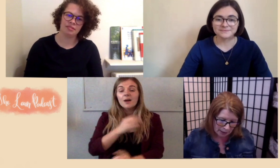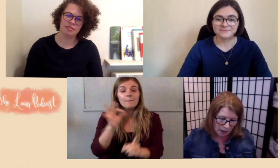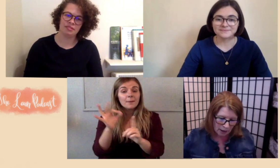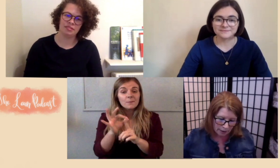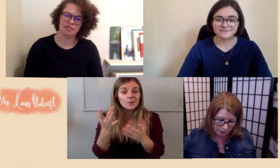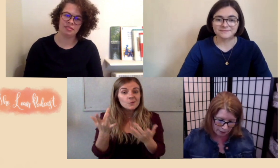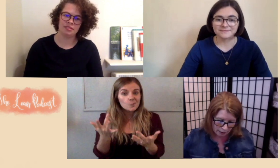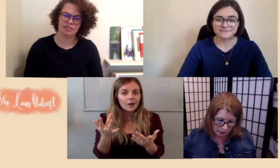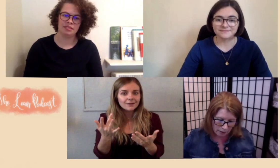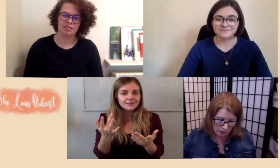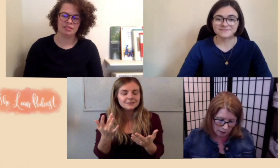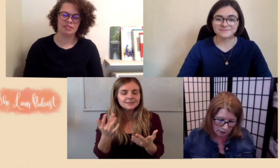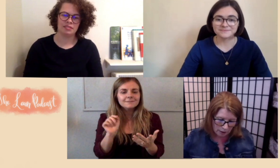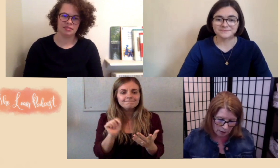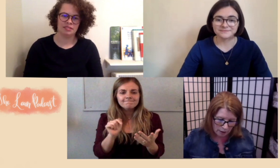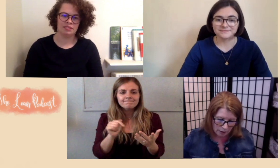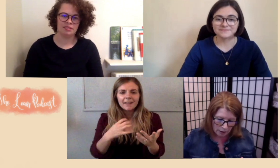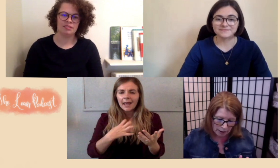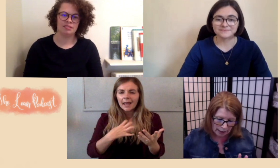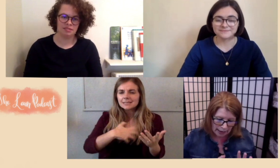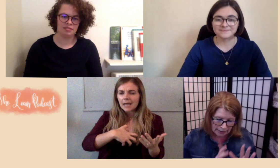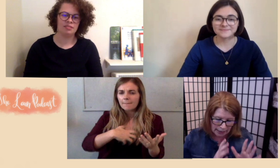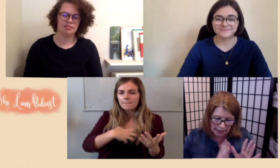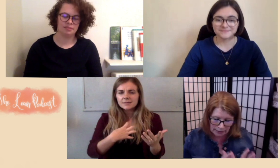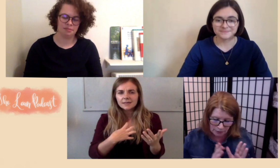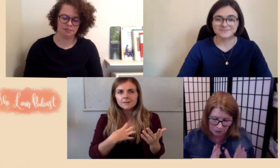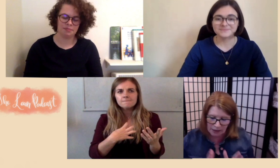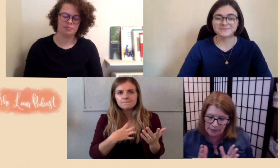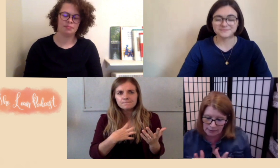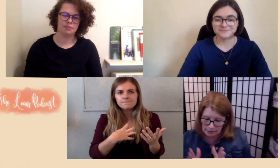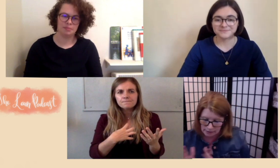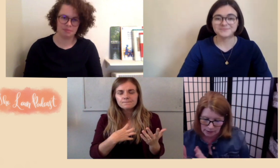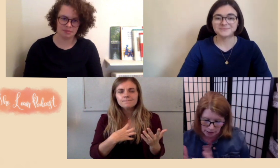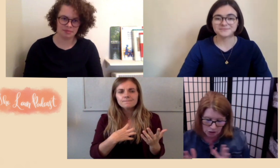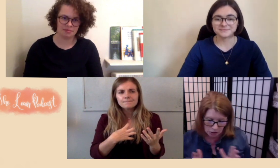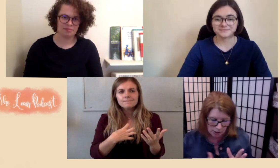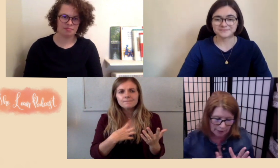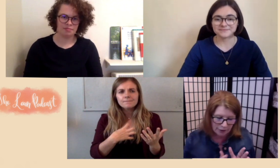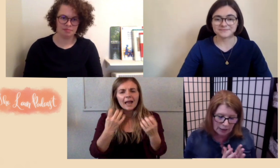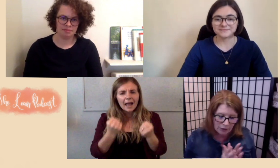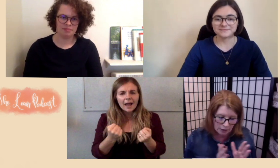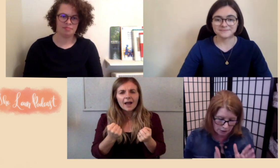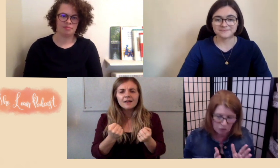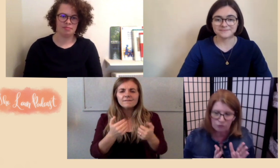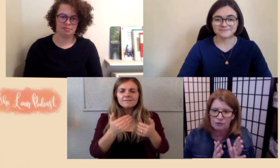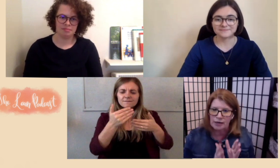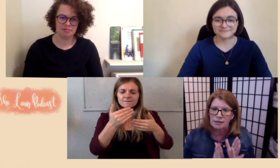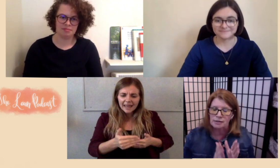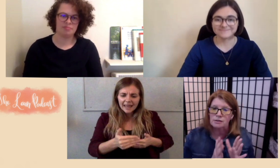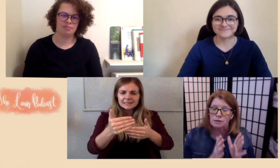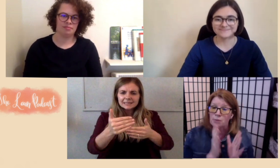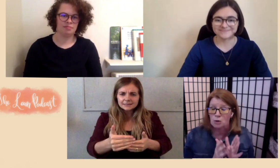and be quite content with the moaning. Even to find solidarity and connection, which is usually invigorated.